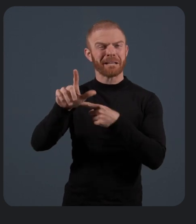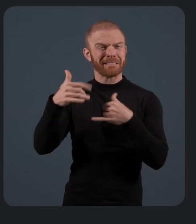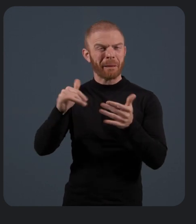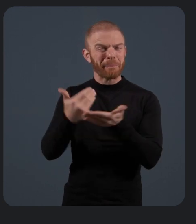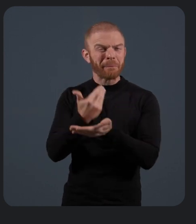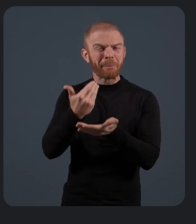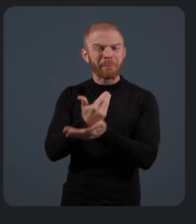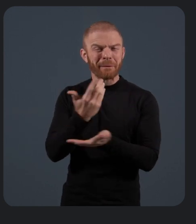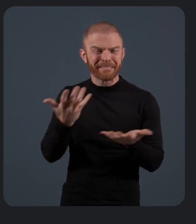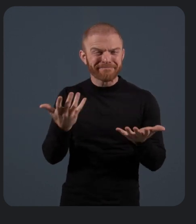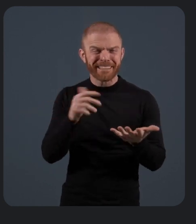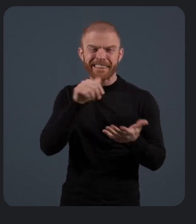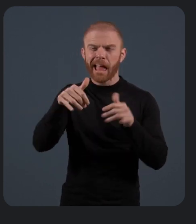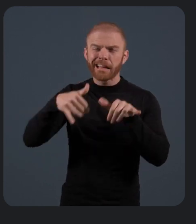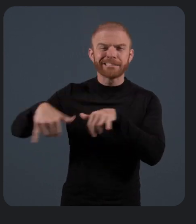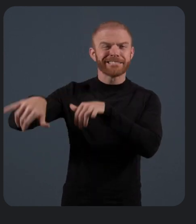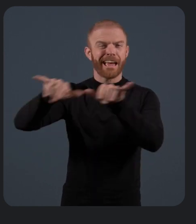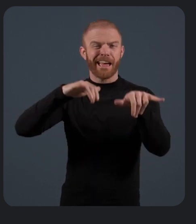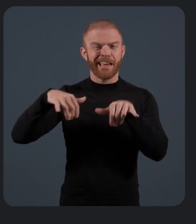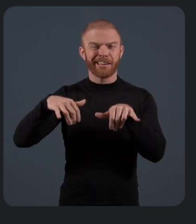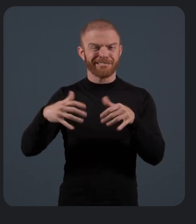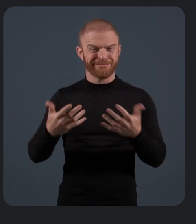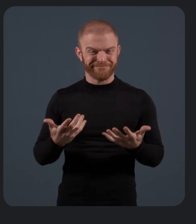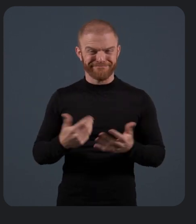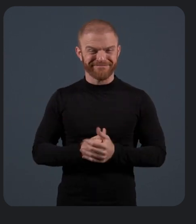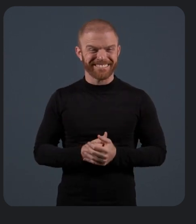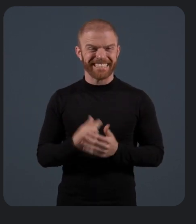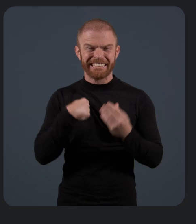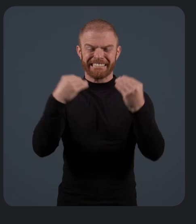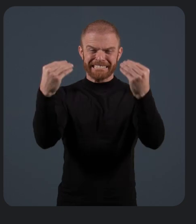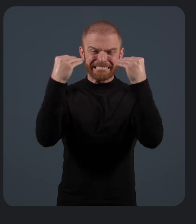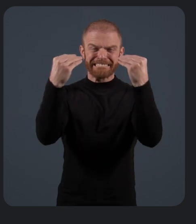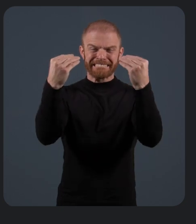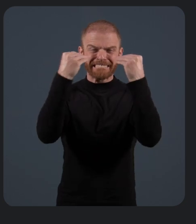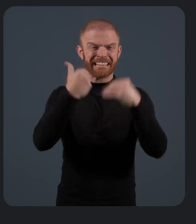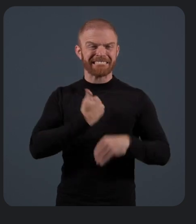that's when HTML was a draft, not a standard.